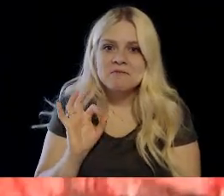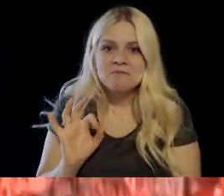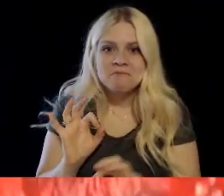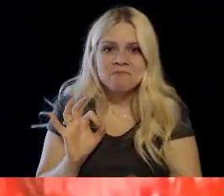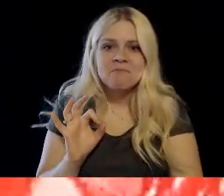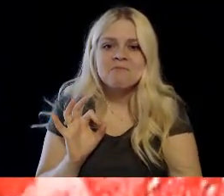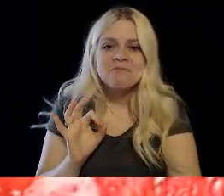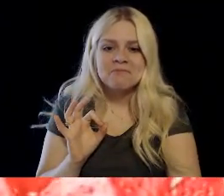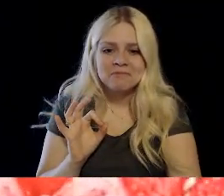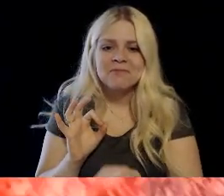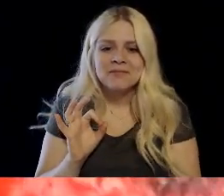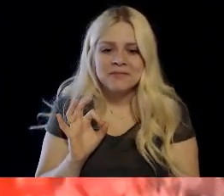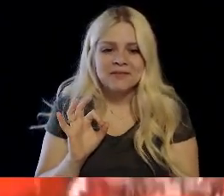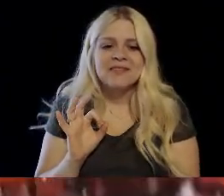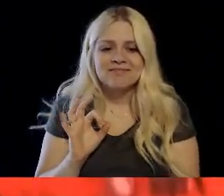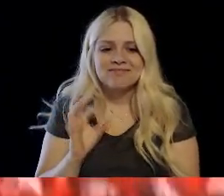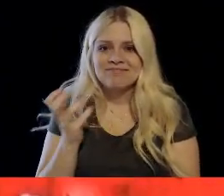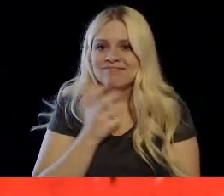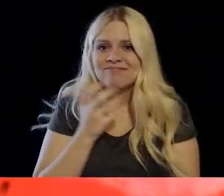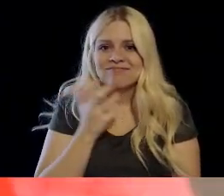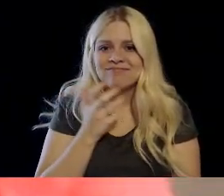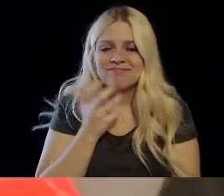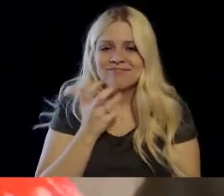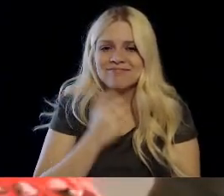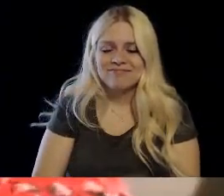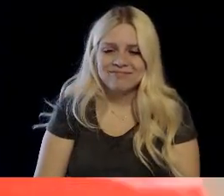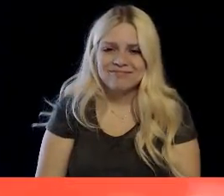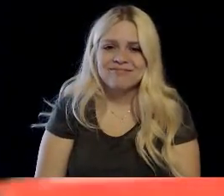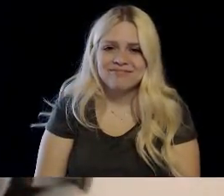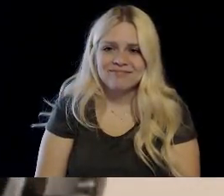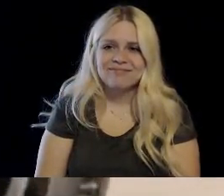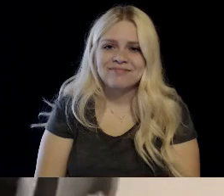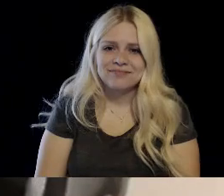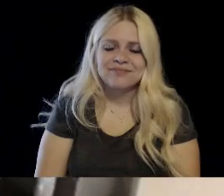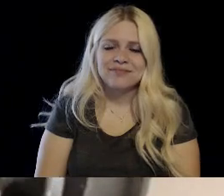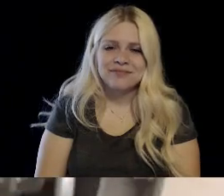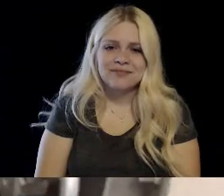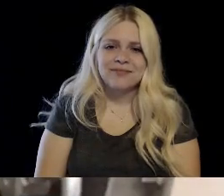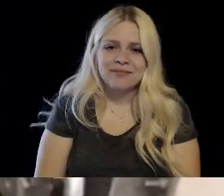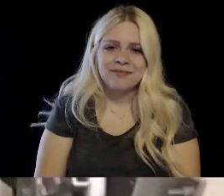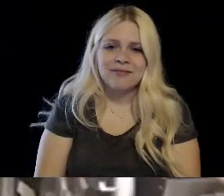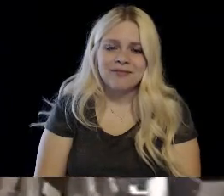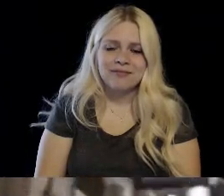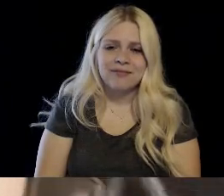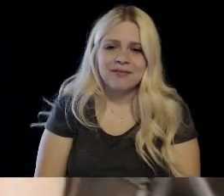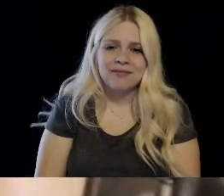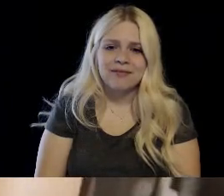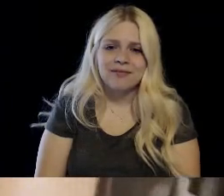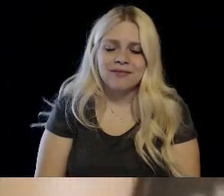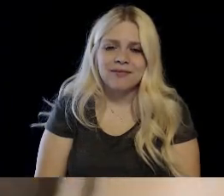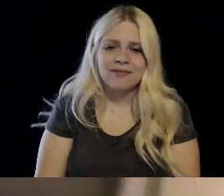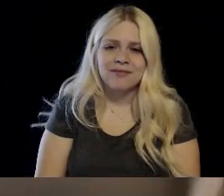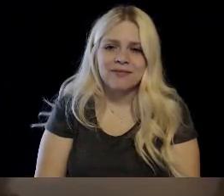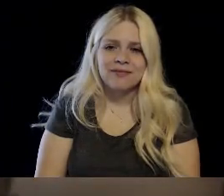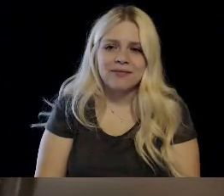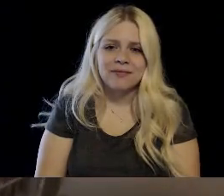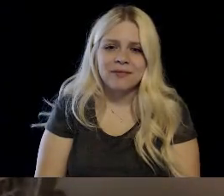a good one. You kinda get a double - Now, Sebastian says you guys should put one or two canvases in the doorway where they keep stepping. You've tried that before, haven't